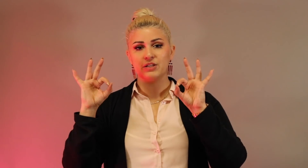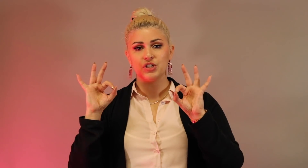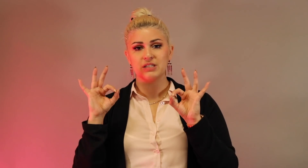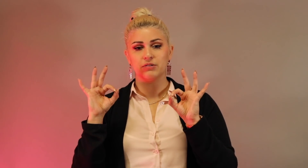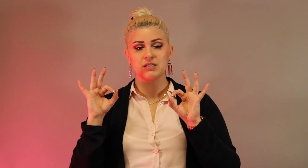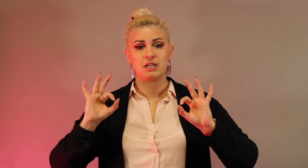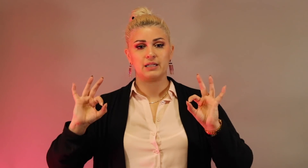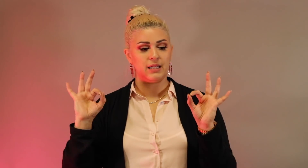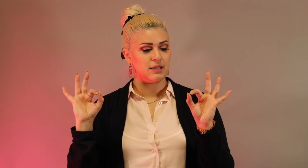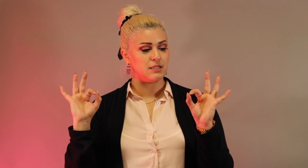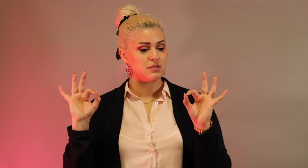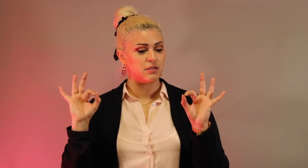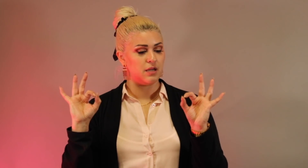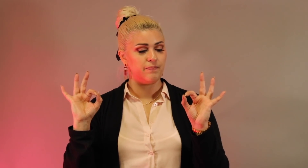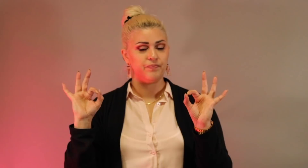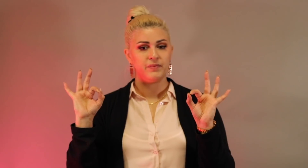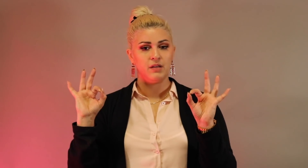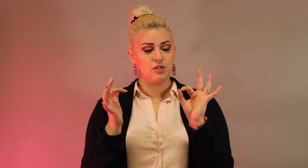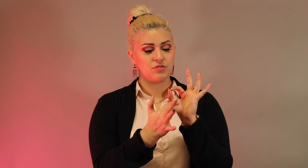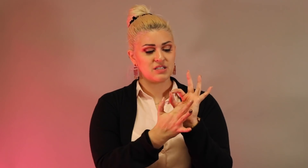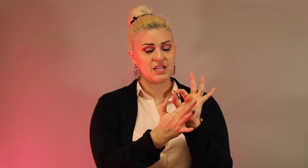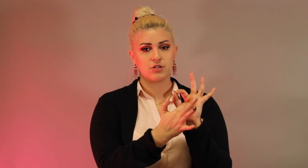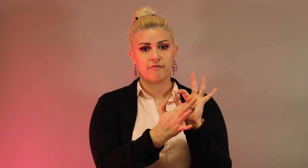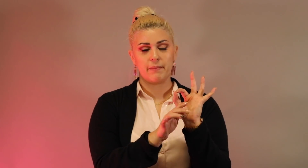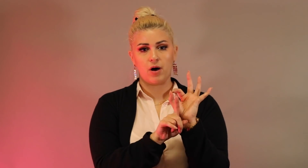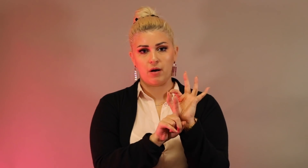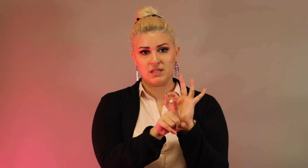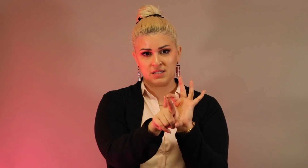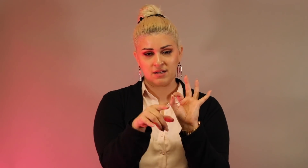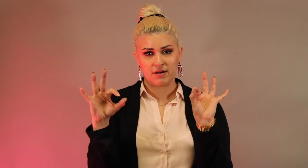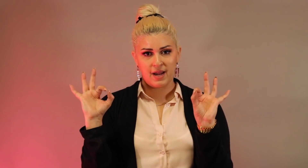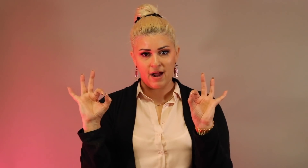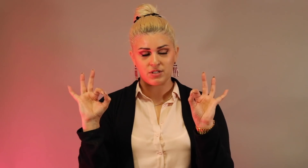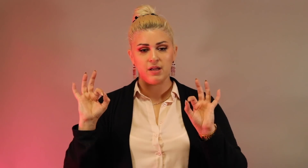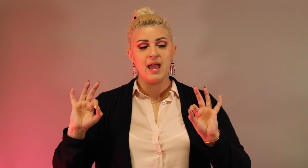it's just tilted slightly like this, okay. So the center of my palm is here out.